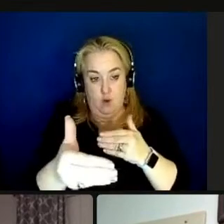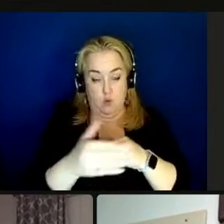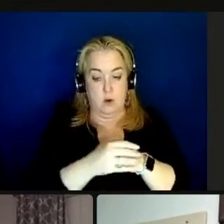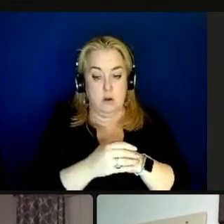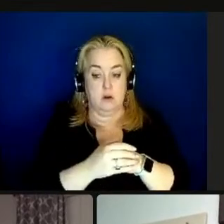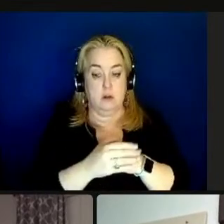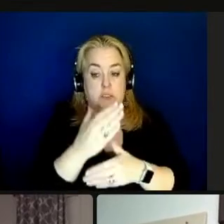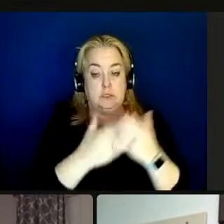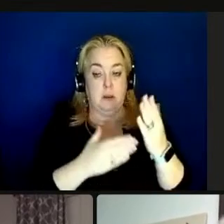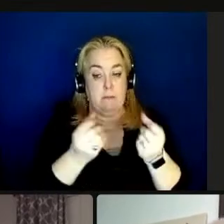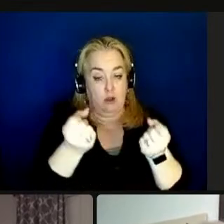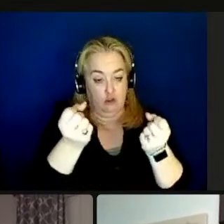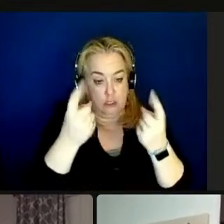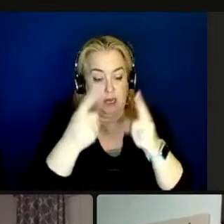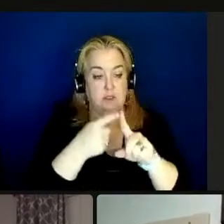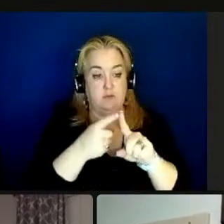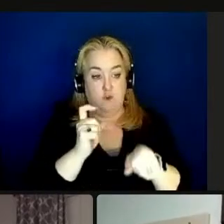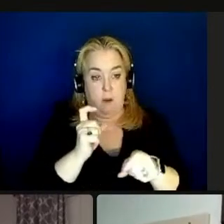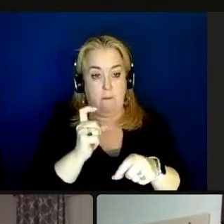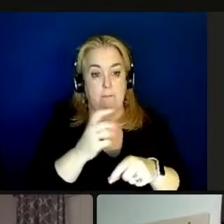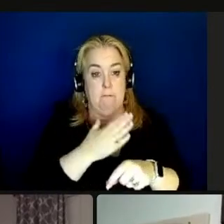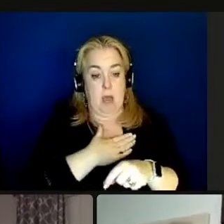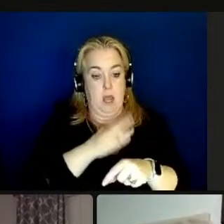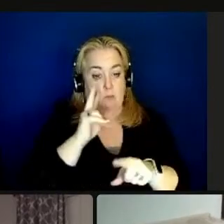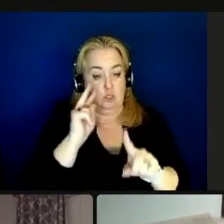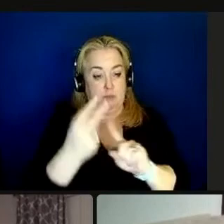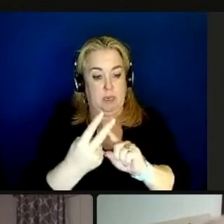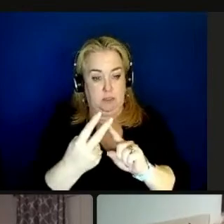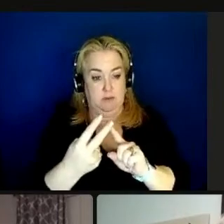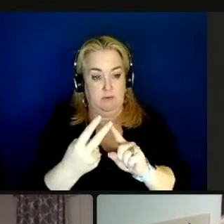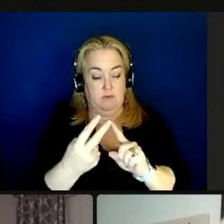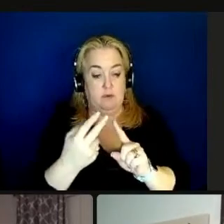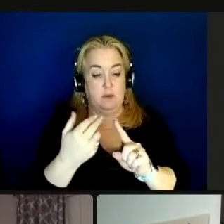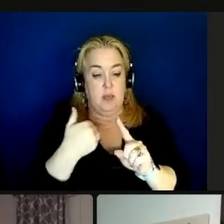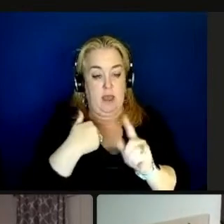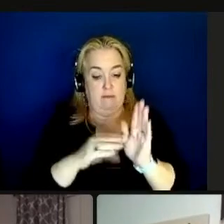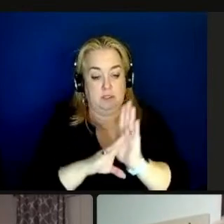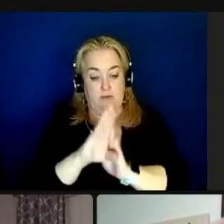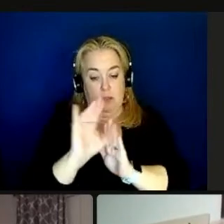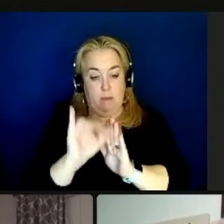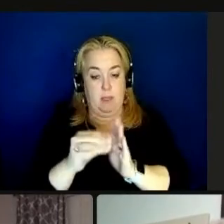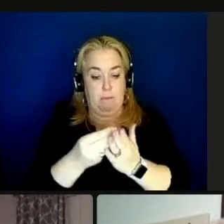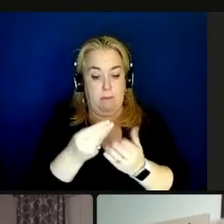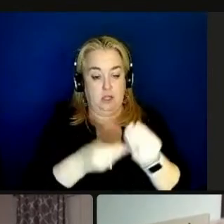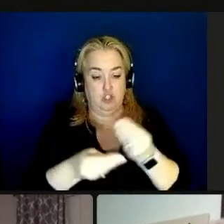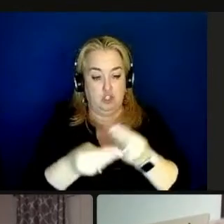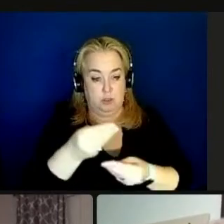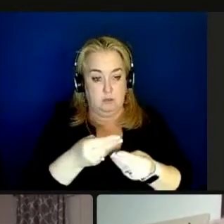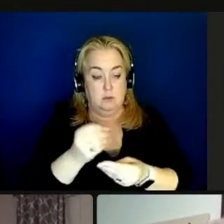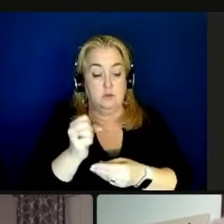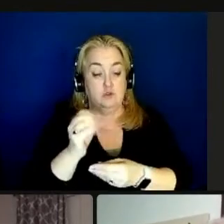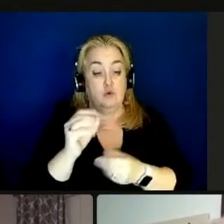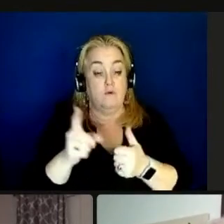THE FEEDBACK THAT I NEED FROM